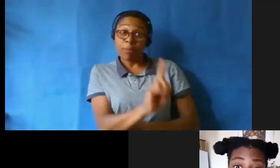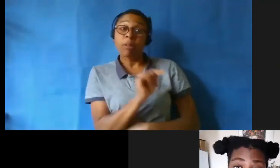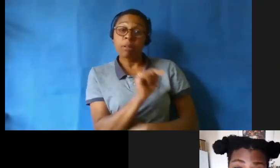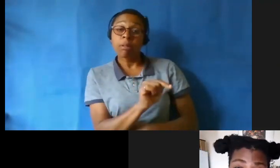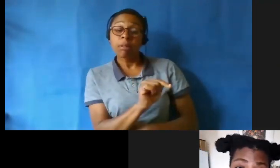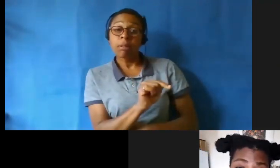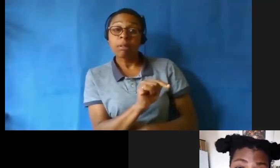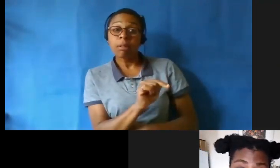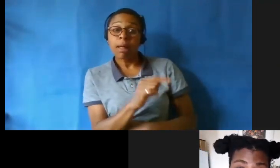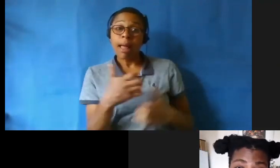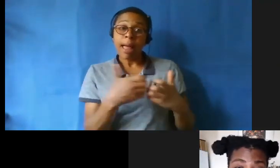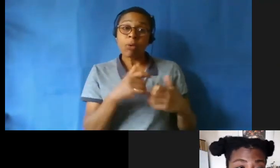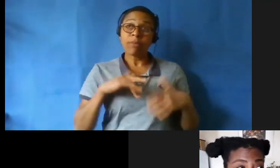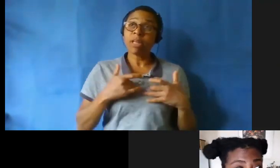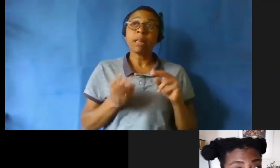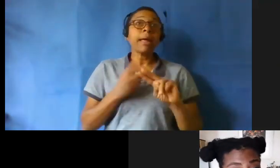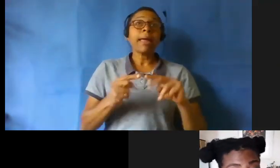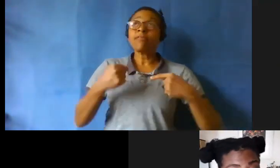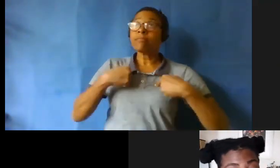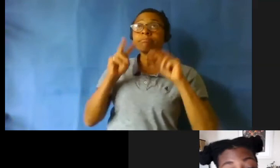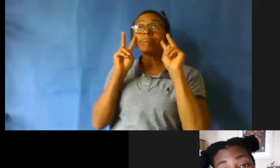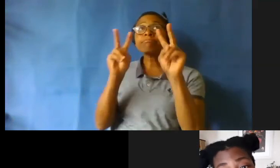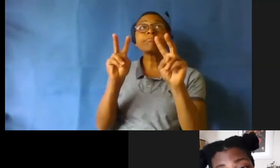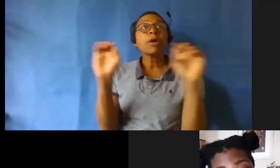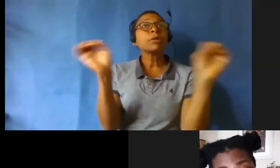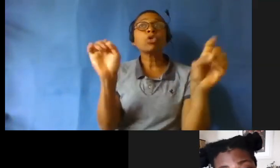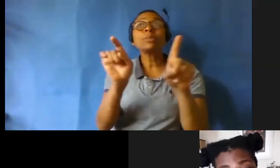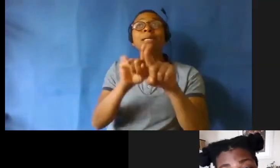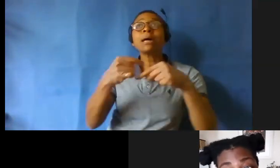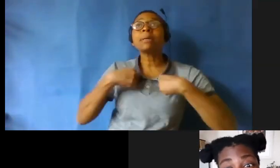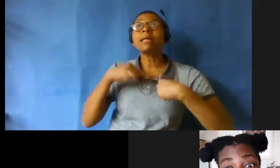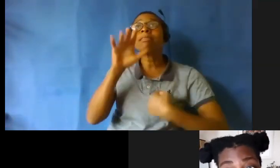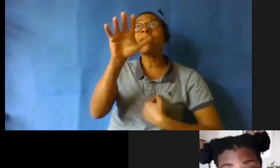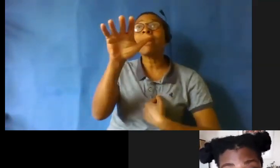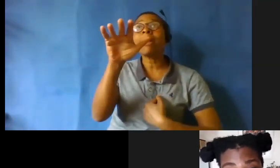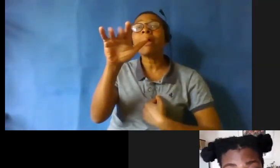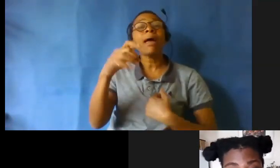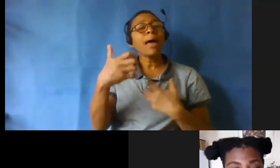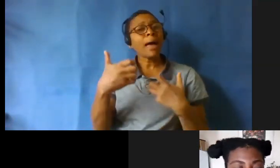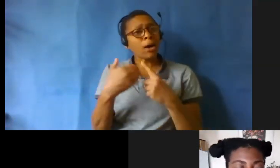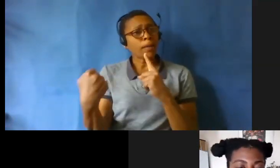shapes our ideas and it helps to, and it infiltrates culture transforms culture